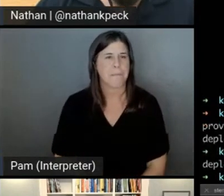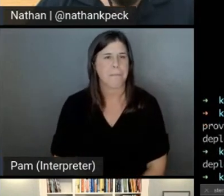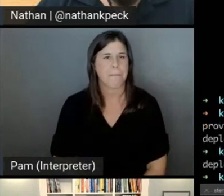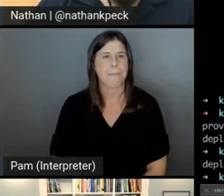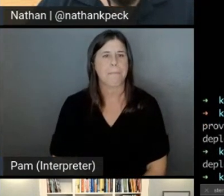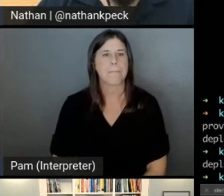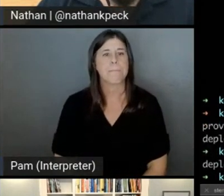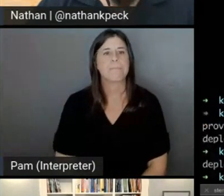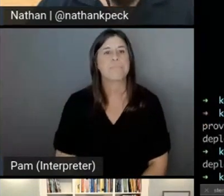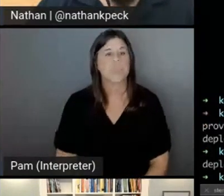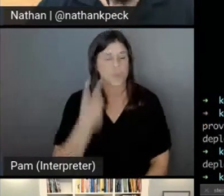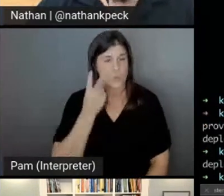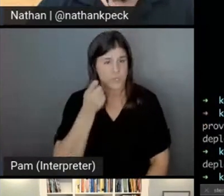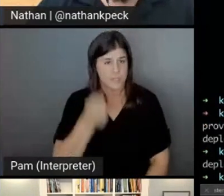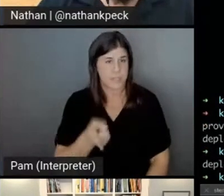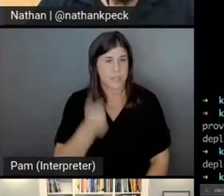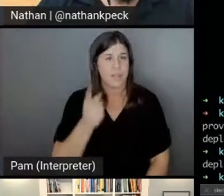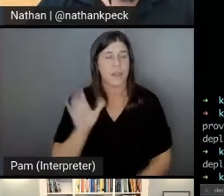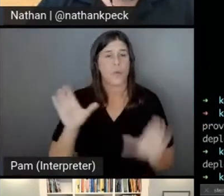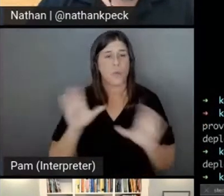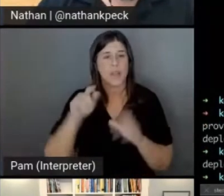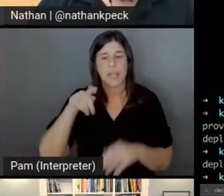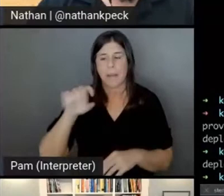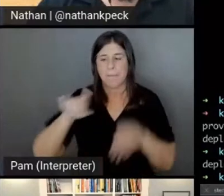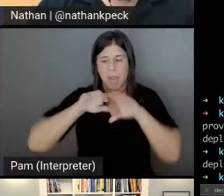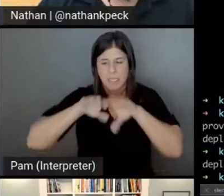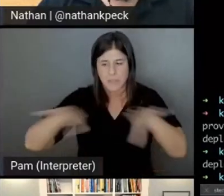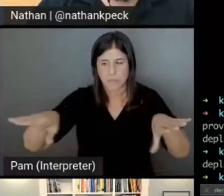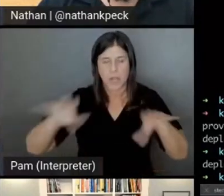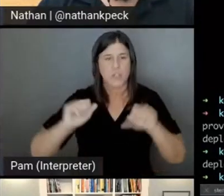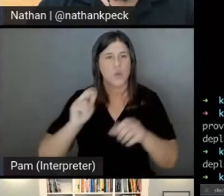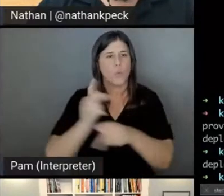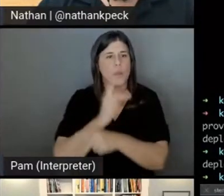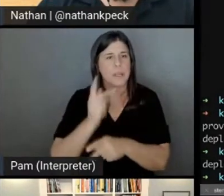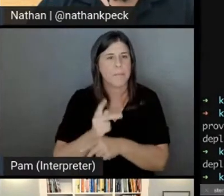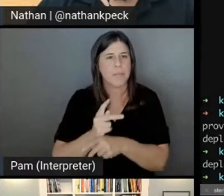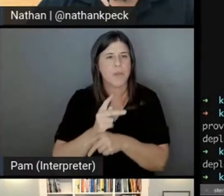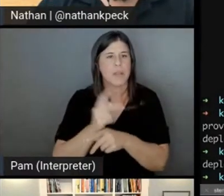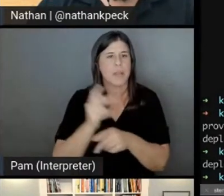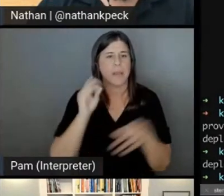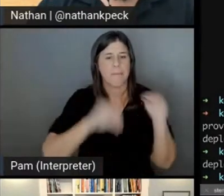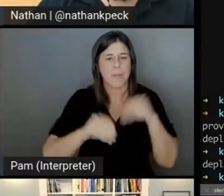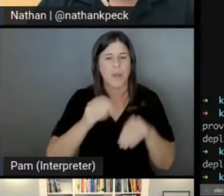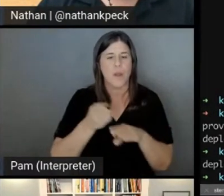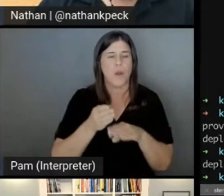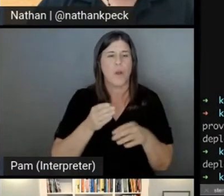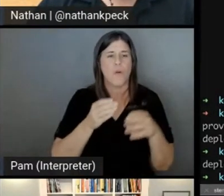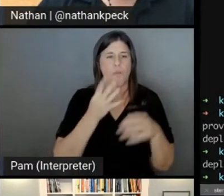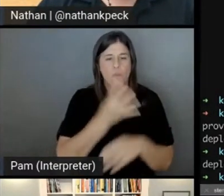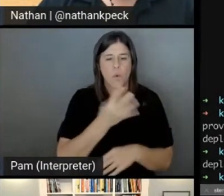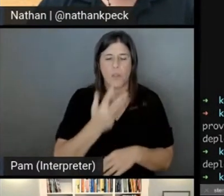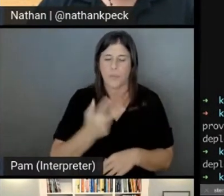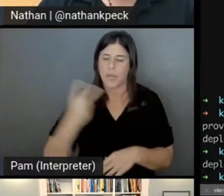So you can see here, we did a pods spread. So we computed packing for four pods and three pods and three pods. So that's spreading the pods across